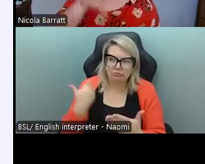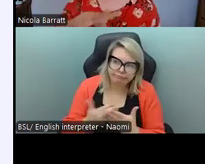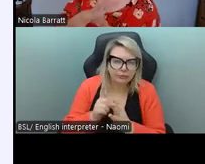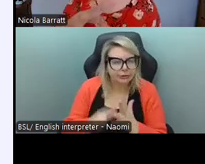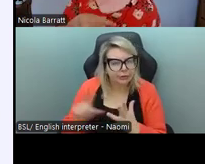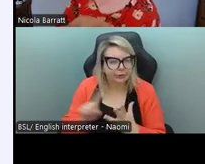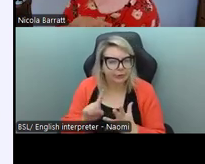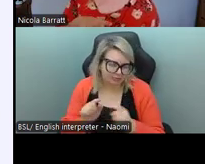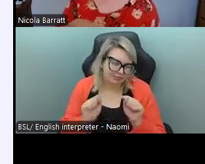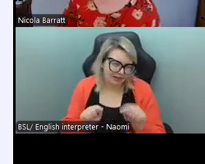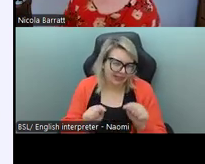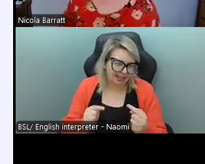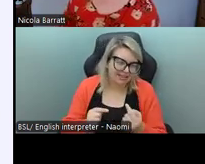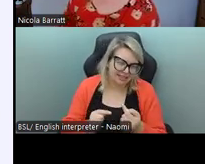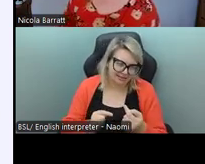That's what you can put into this section.